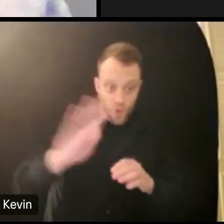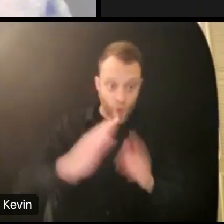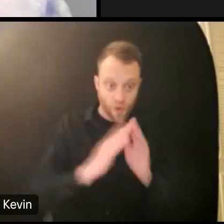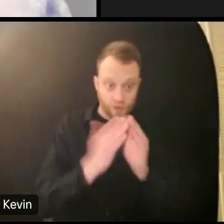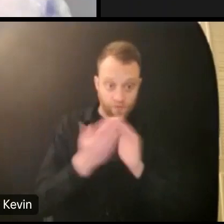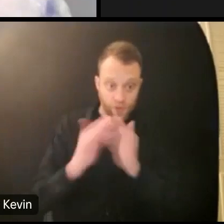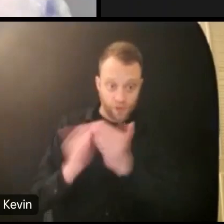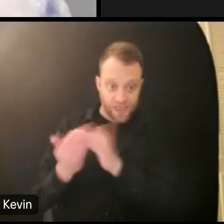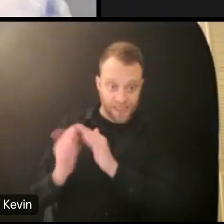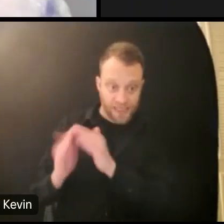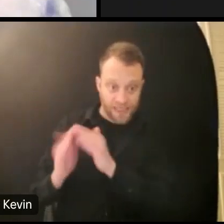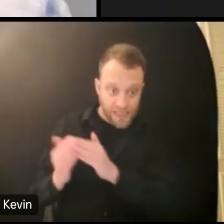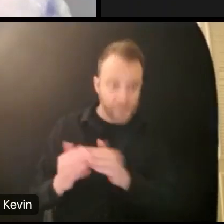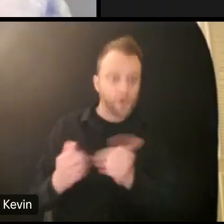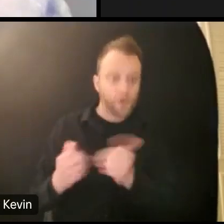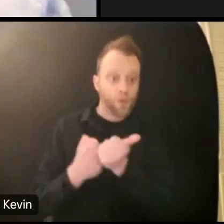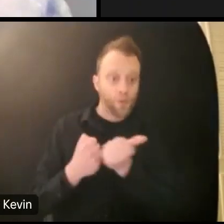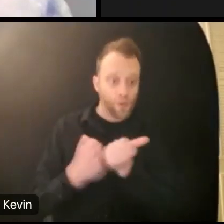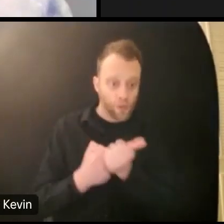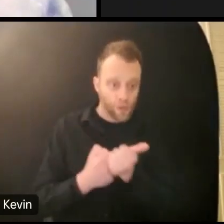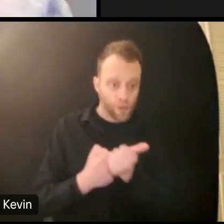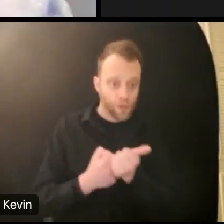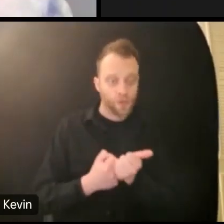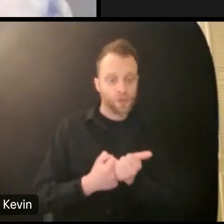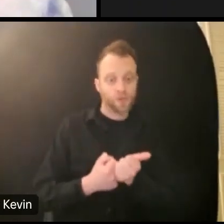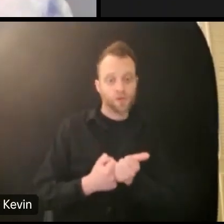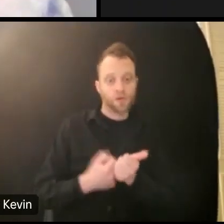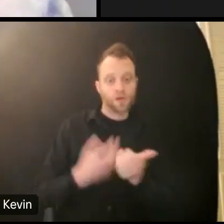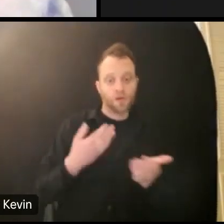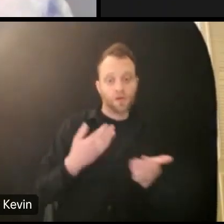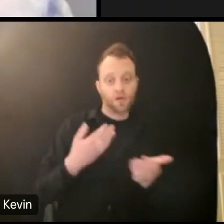that you've never encountered before and no one on your Commission has encountered before ... but I